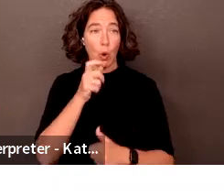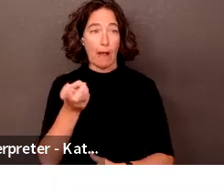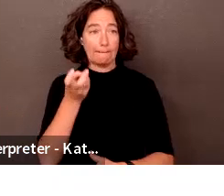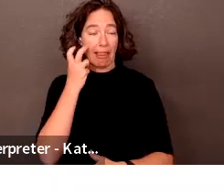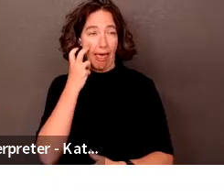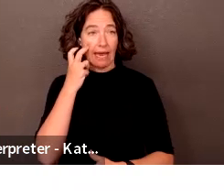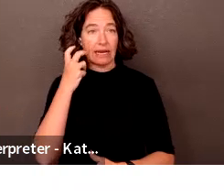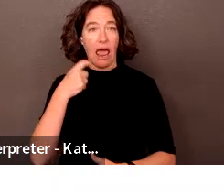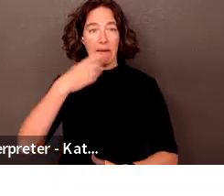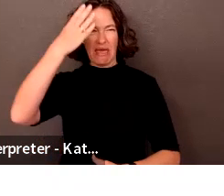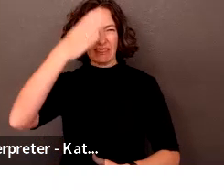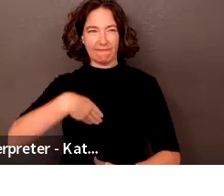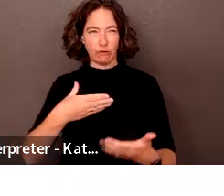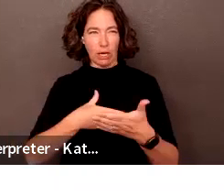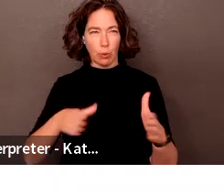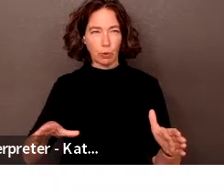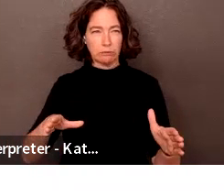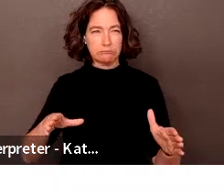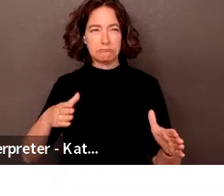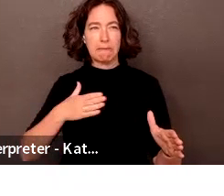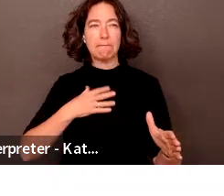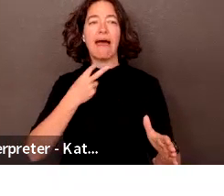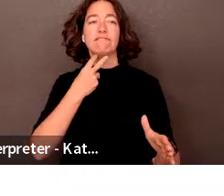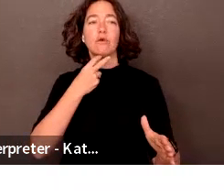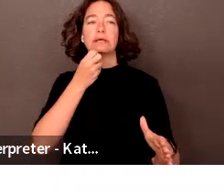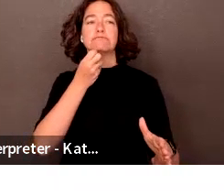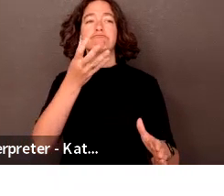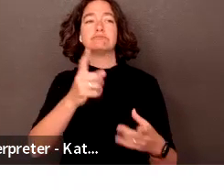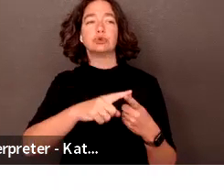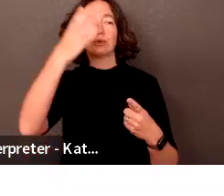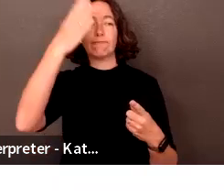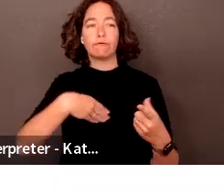here in this room. I am -- this one is hard